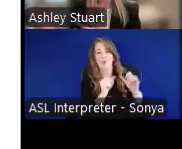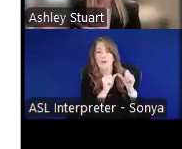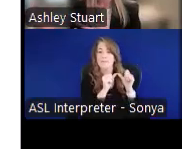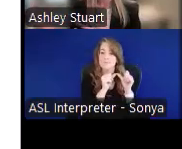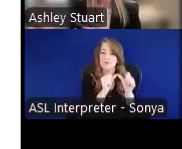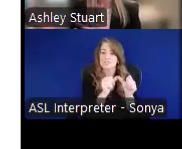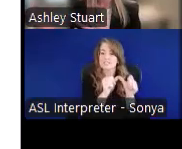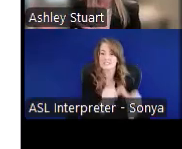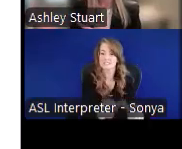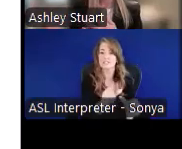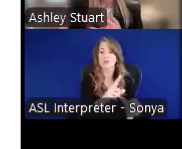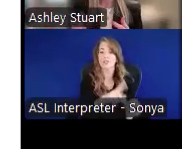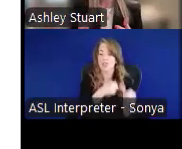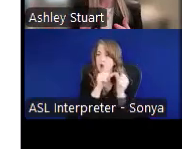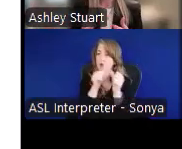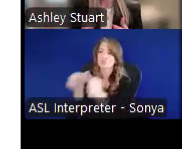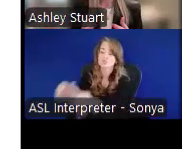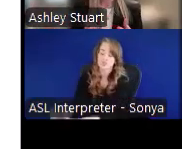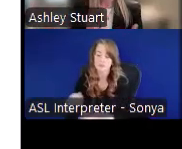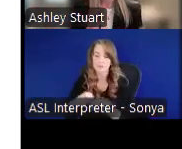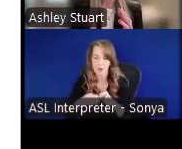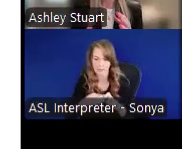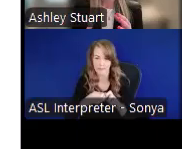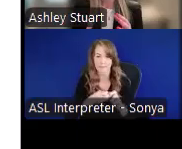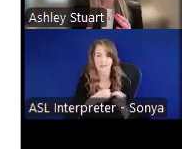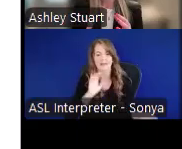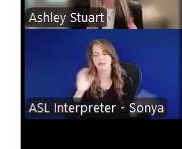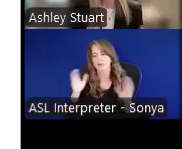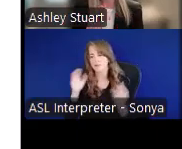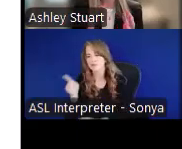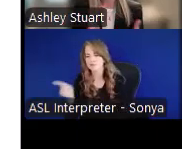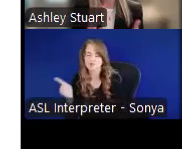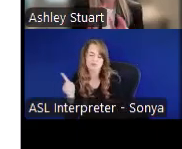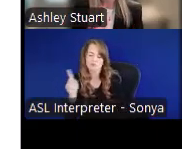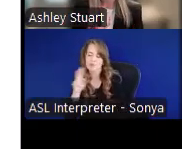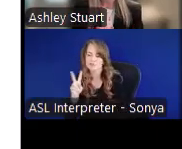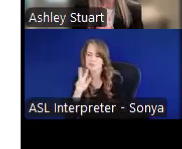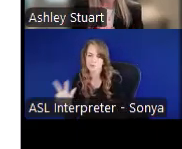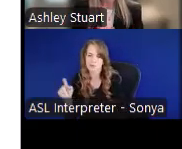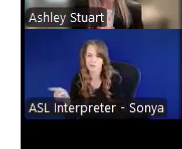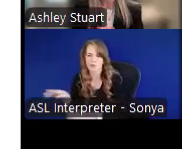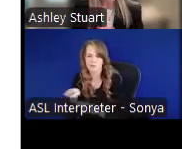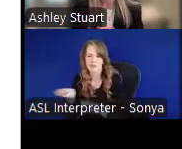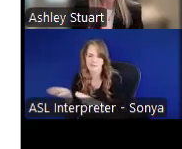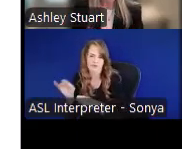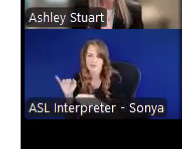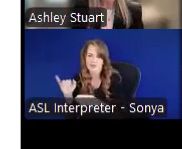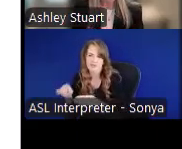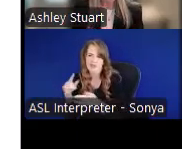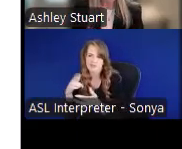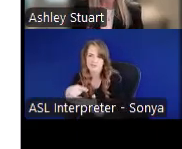term problem, versus a behavior that might be more reflective of typical development.